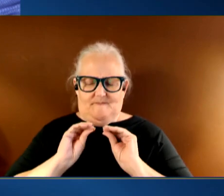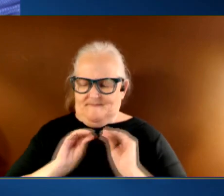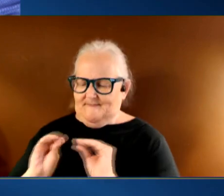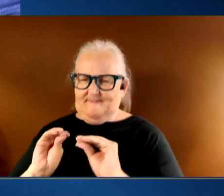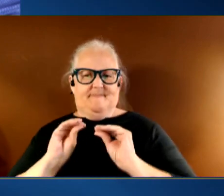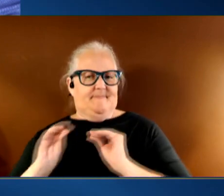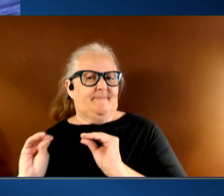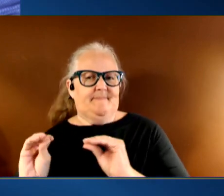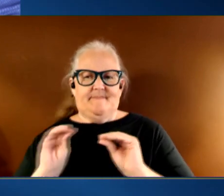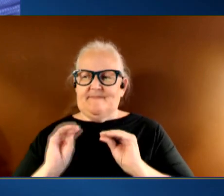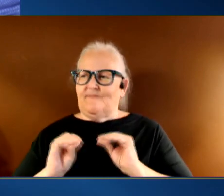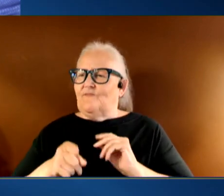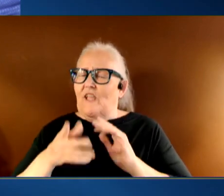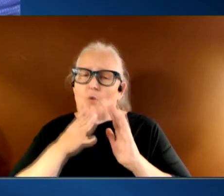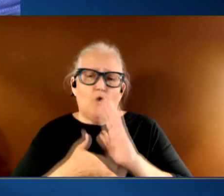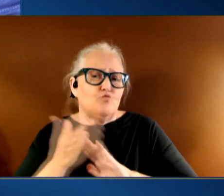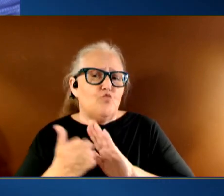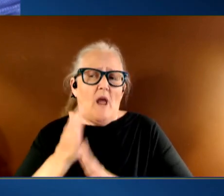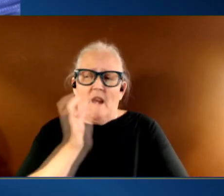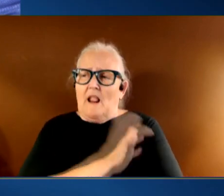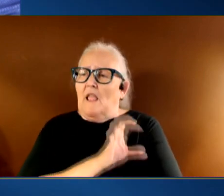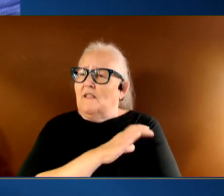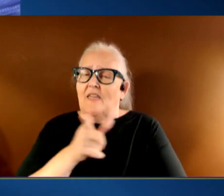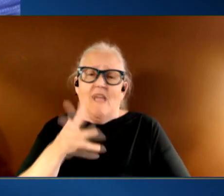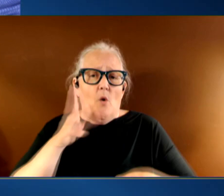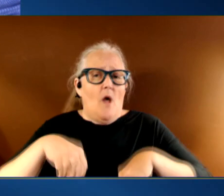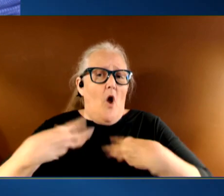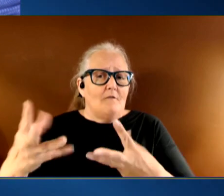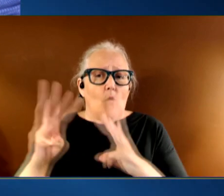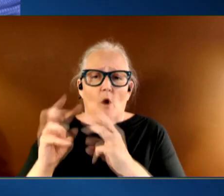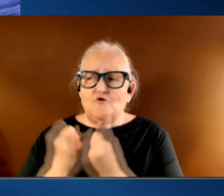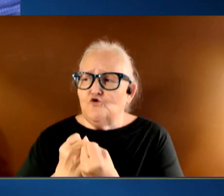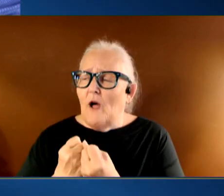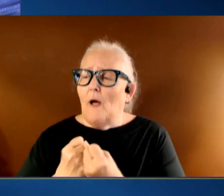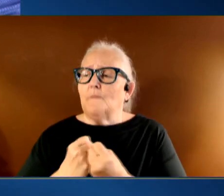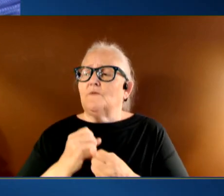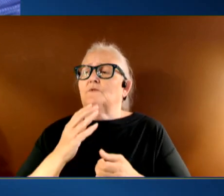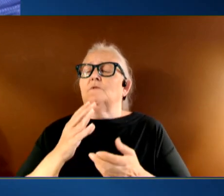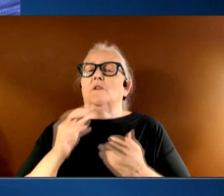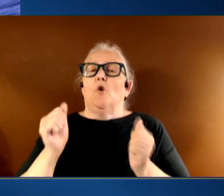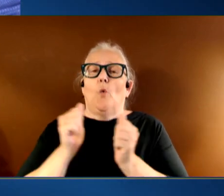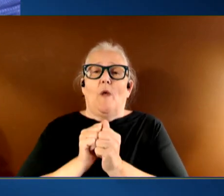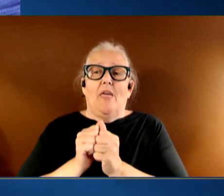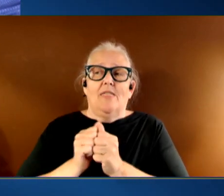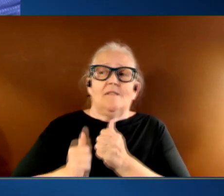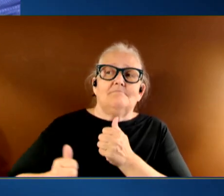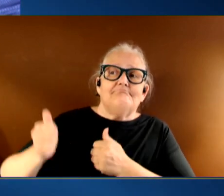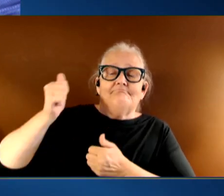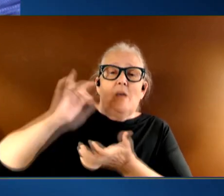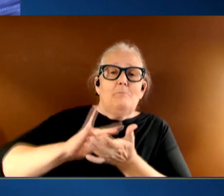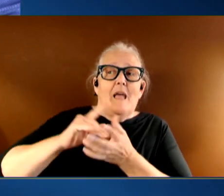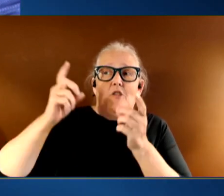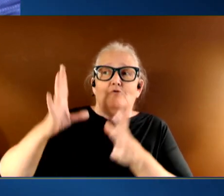clinics and workshops. And they put their medical directors are the best in the state. I will say,